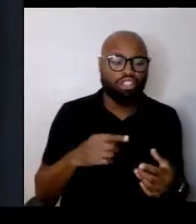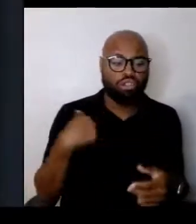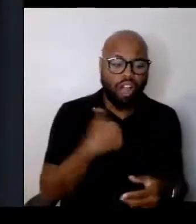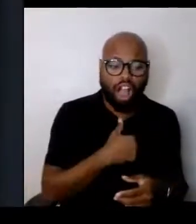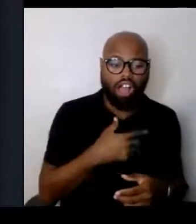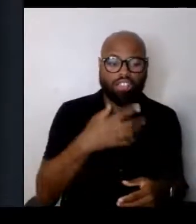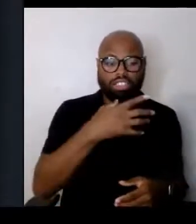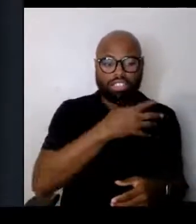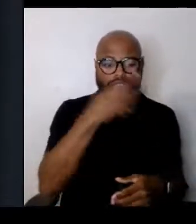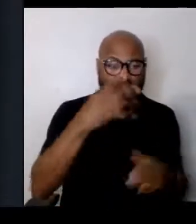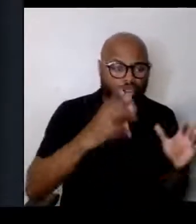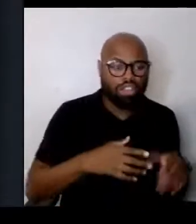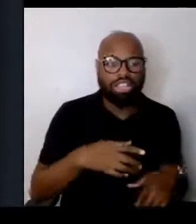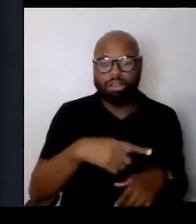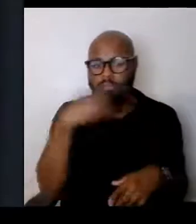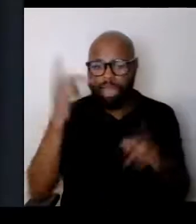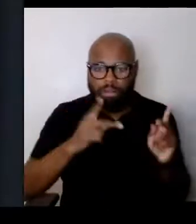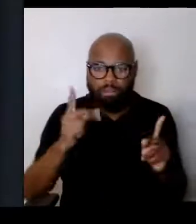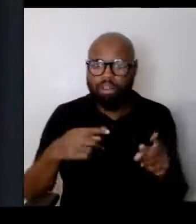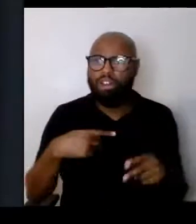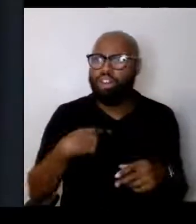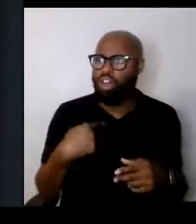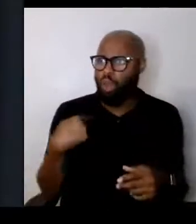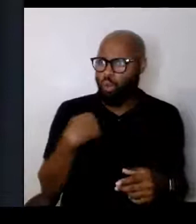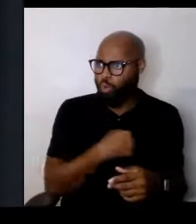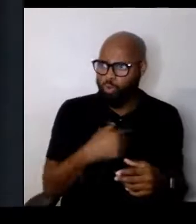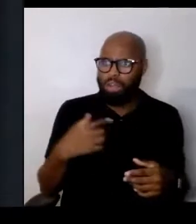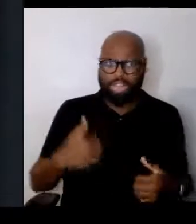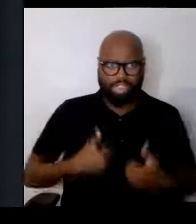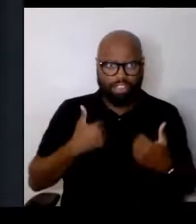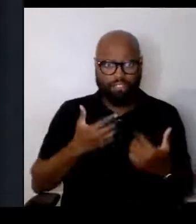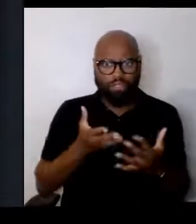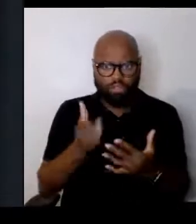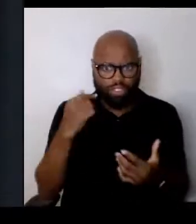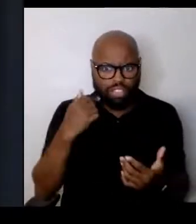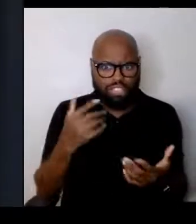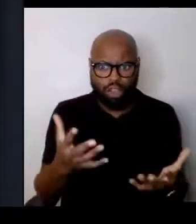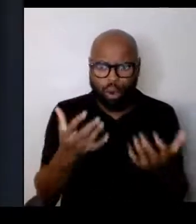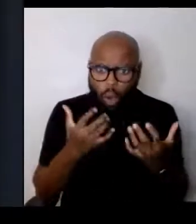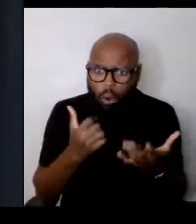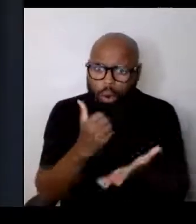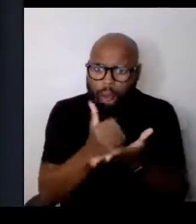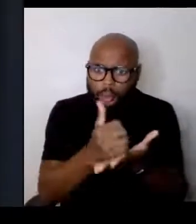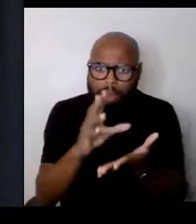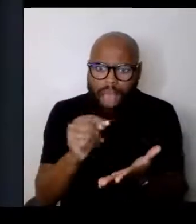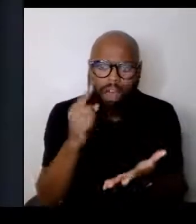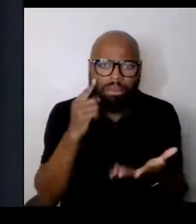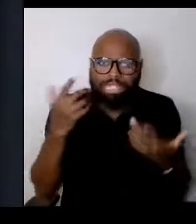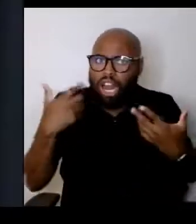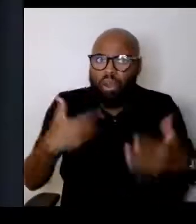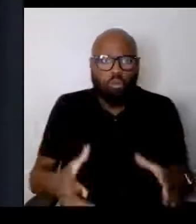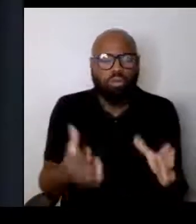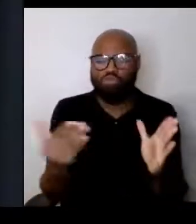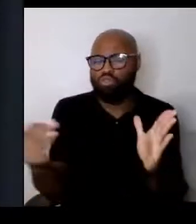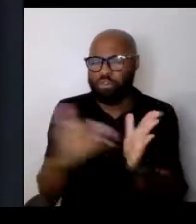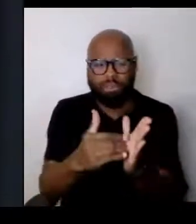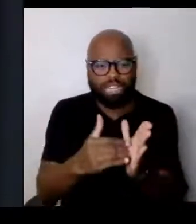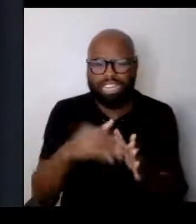"Listen, I have lived through this, "I wanna help you, I wanna be part of you, "Because I don't wanna repeat of this "because it's also gonna affect me."